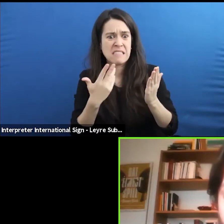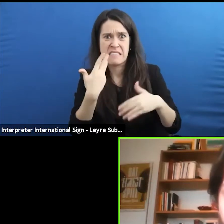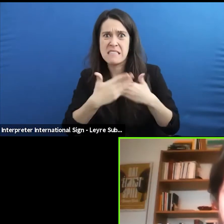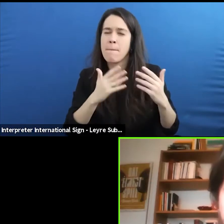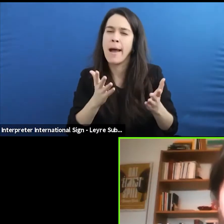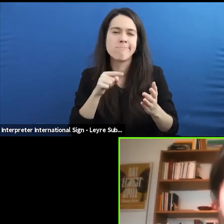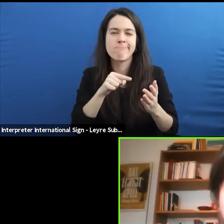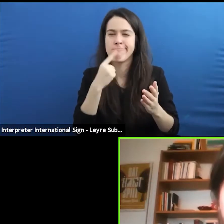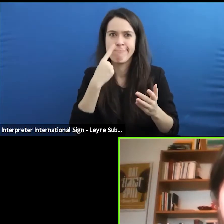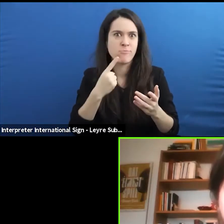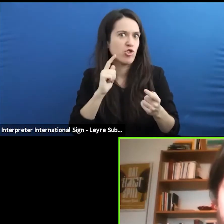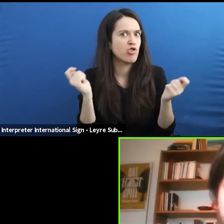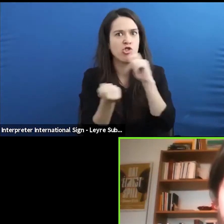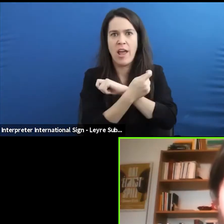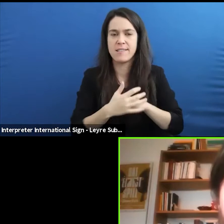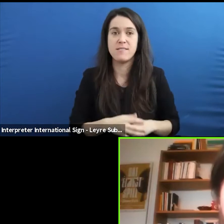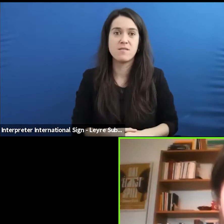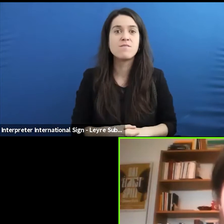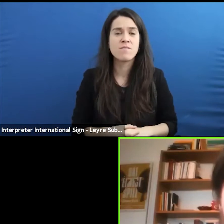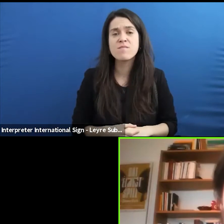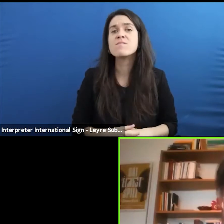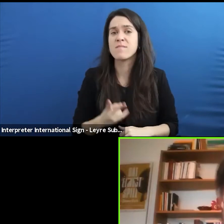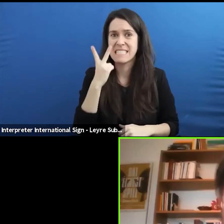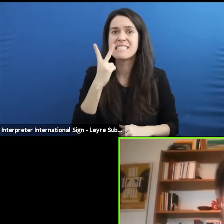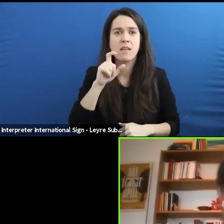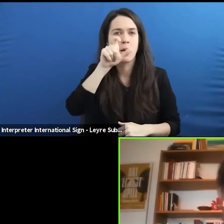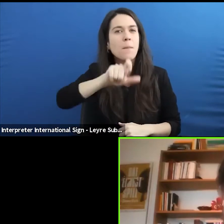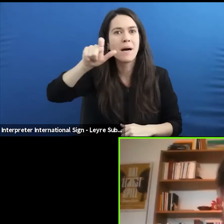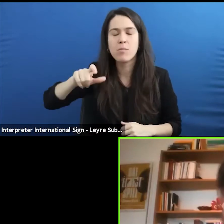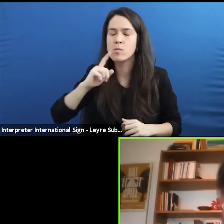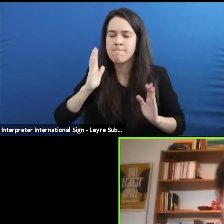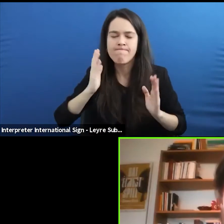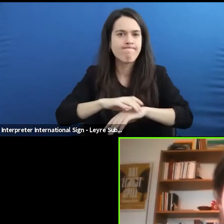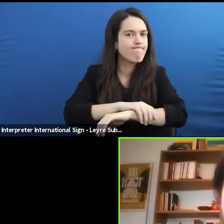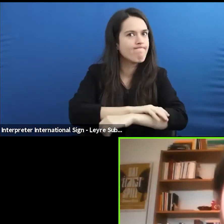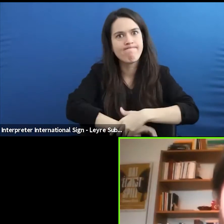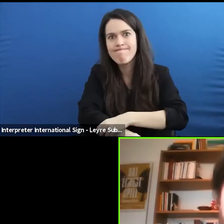We have heard their voices and the urgent need to work towards fair working conditions in the